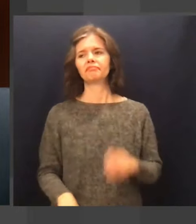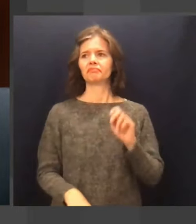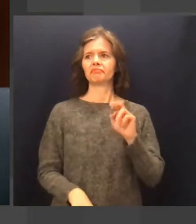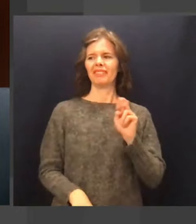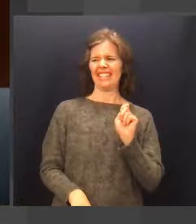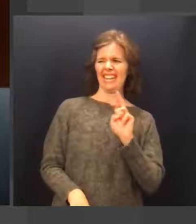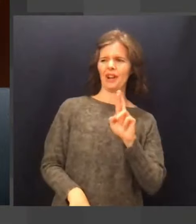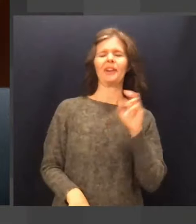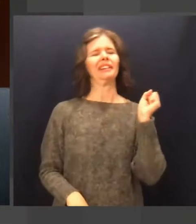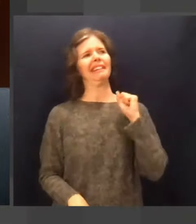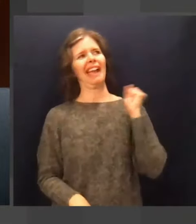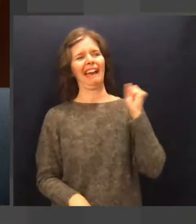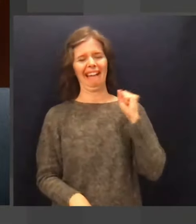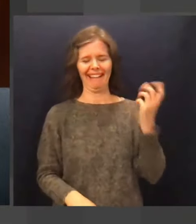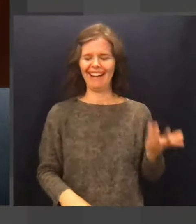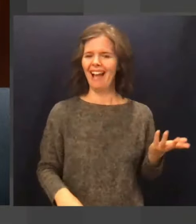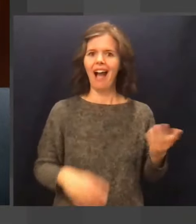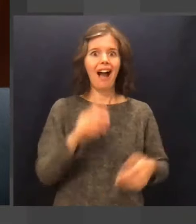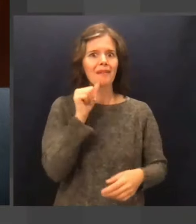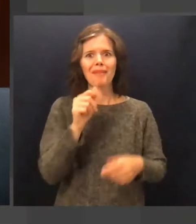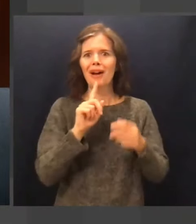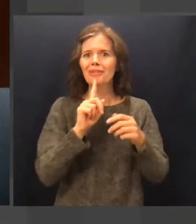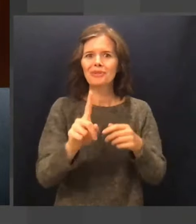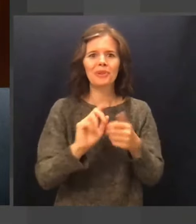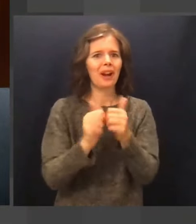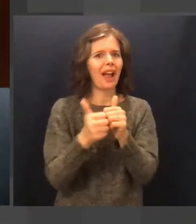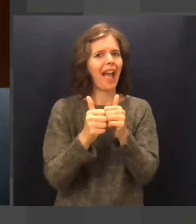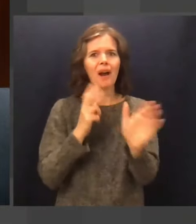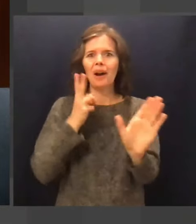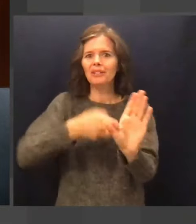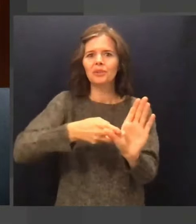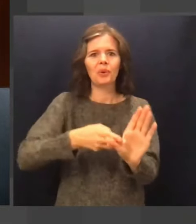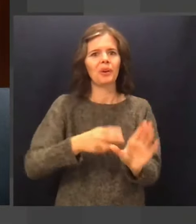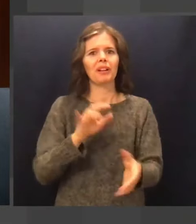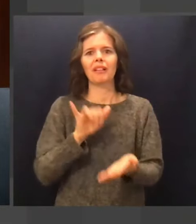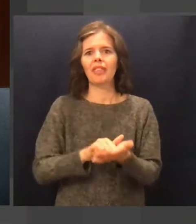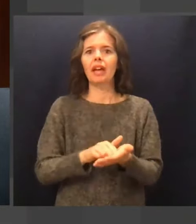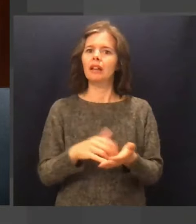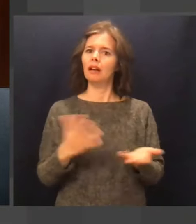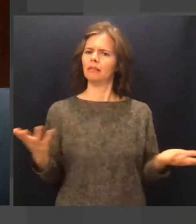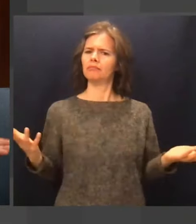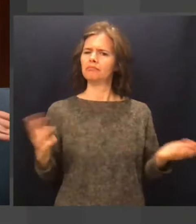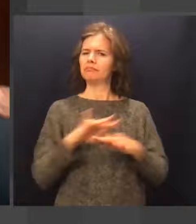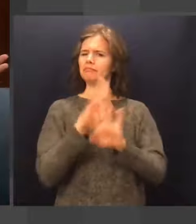YES. I JOINED THIS YEAR BUT HONESTLY